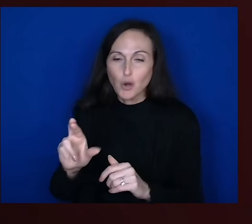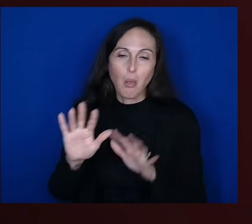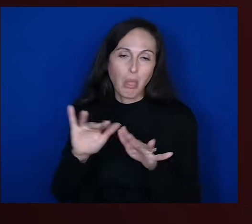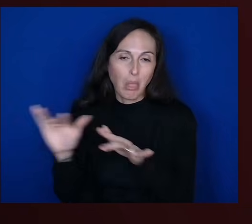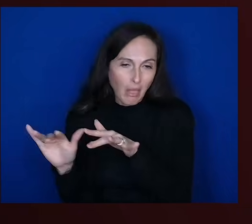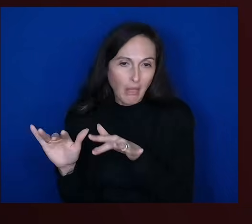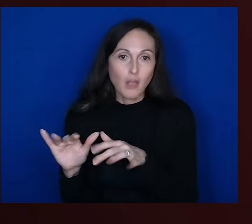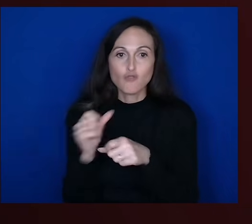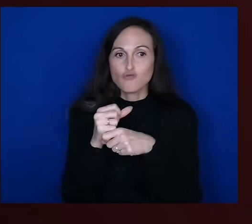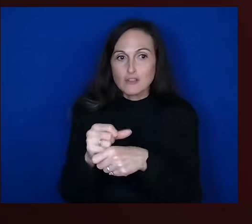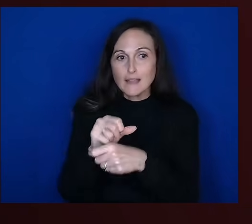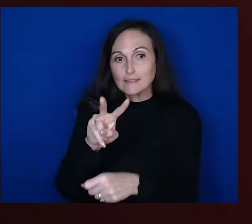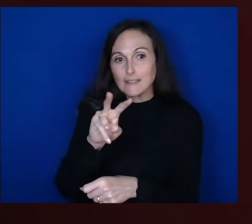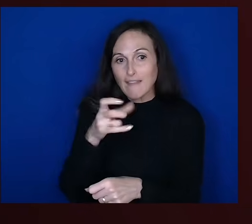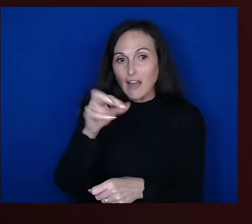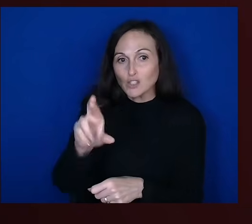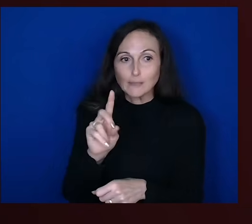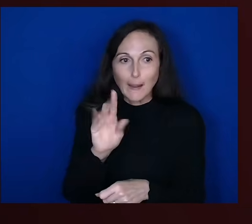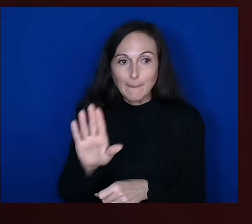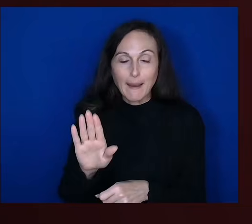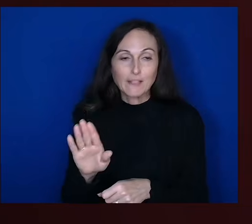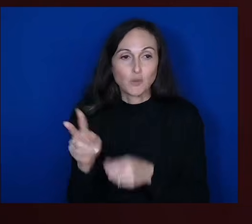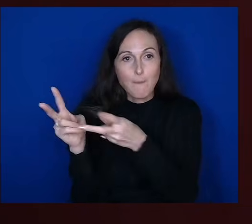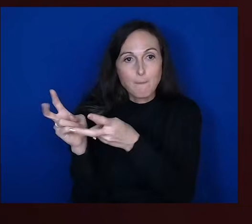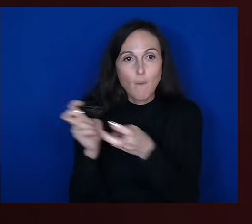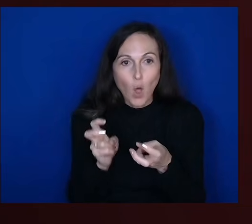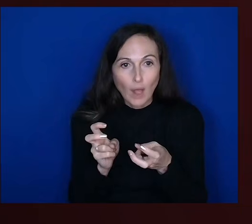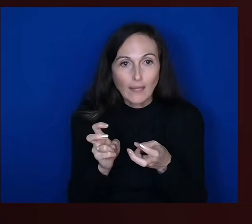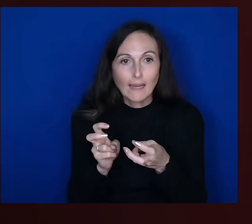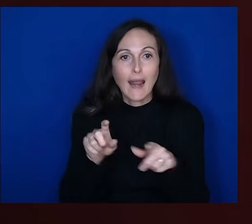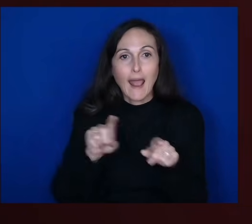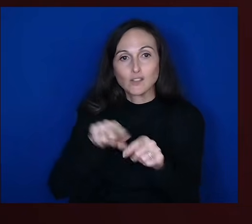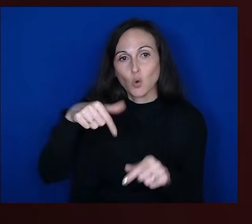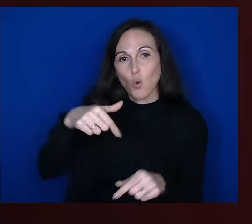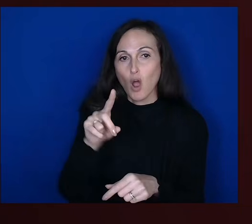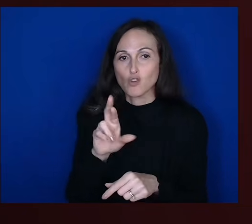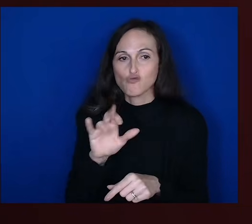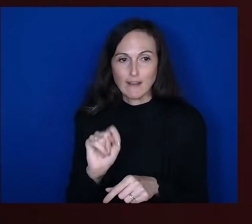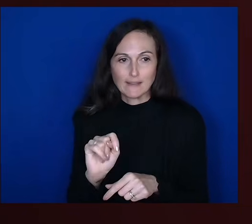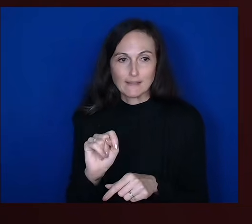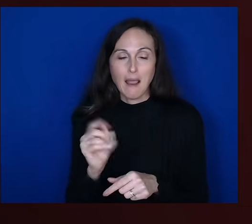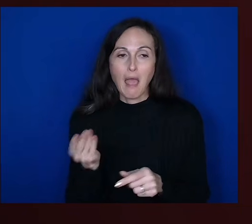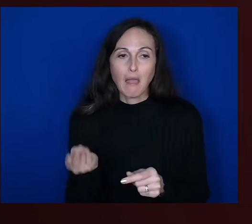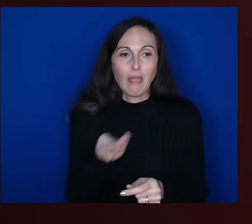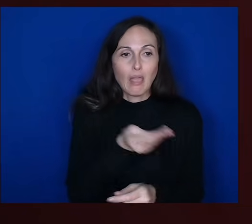so it's pulling in as Qdrant, and then passes that stuff over to my web app.